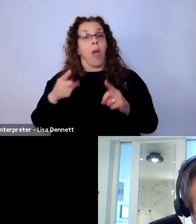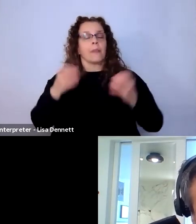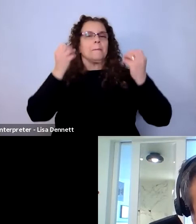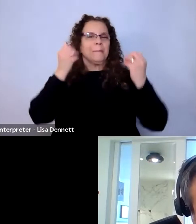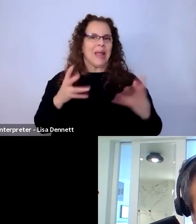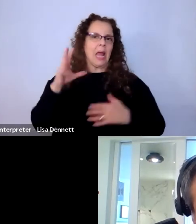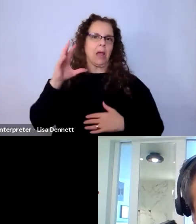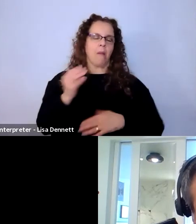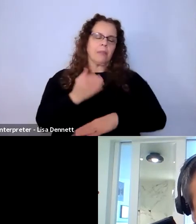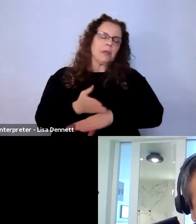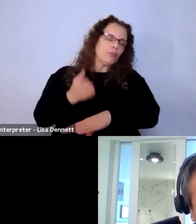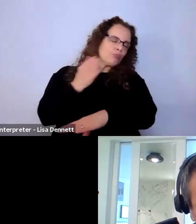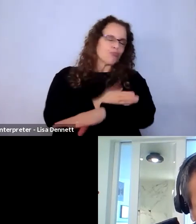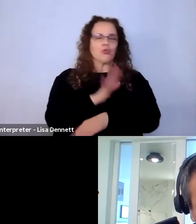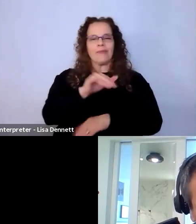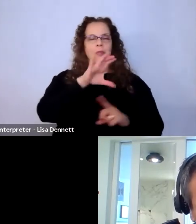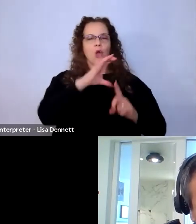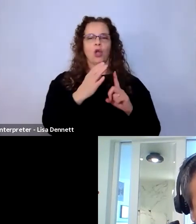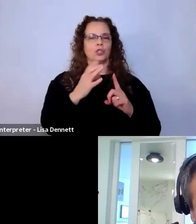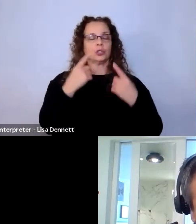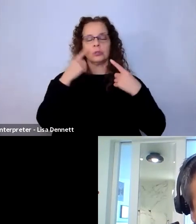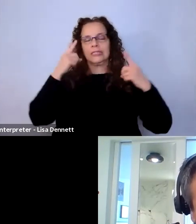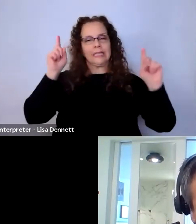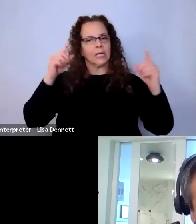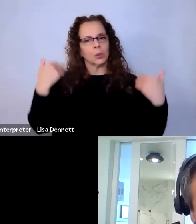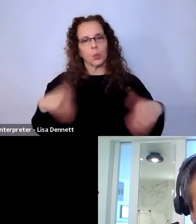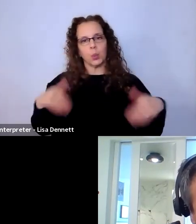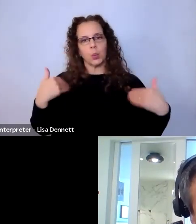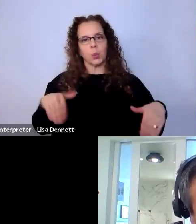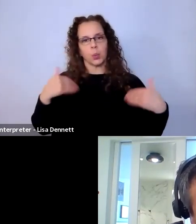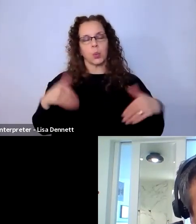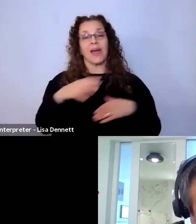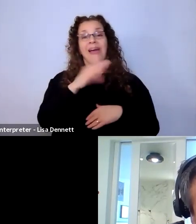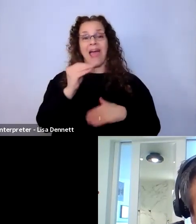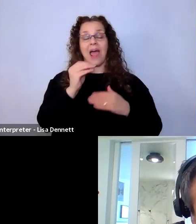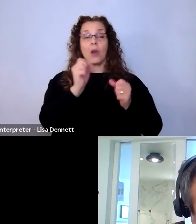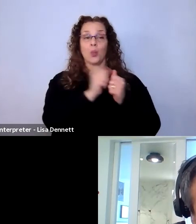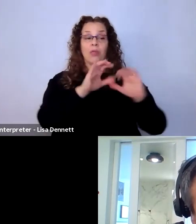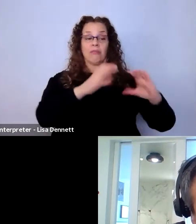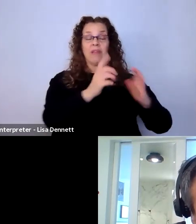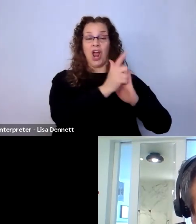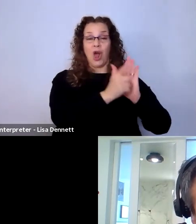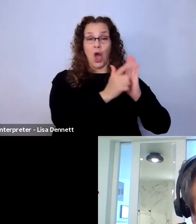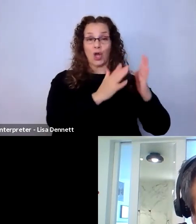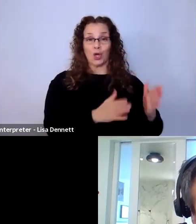their culture it's been a tremendous success and and among lawyers it's really about well respected.